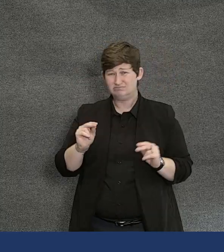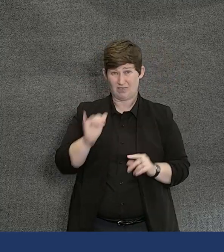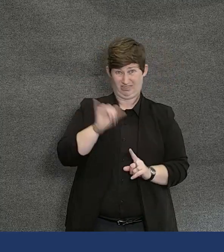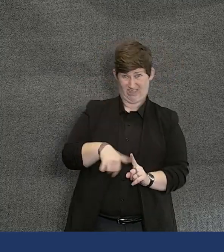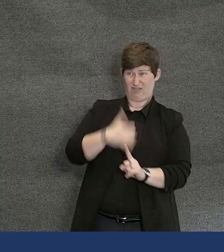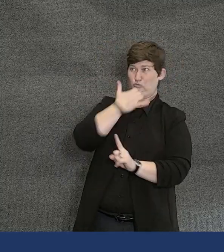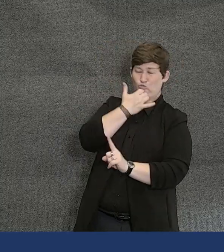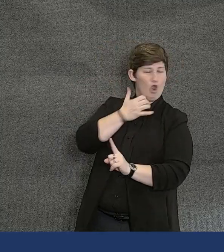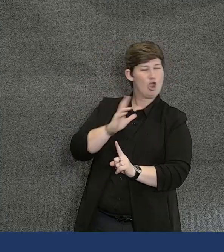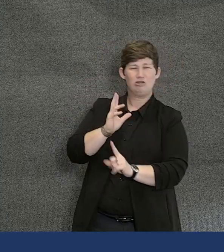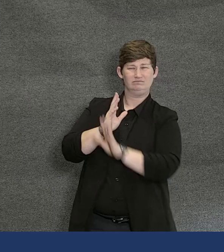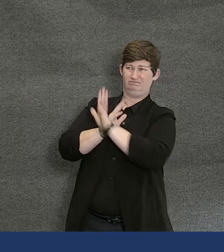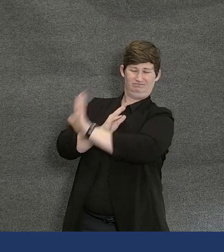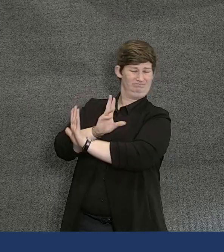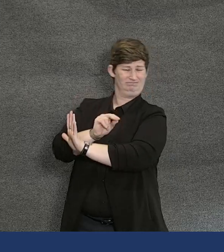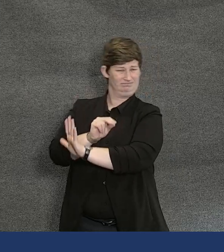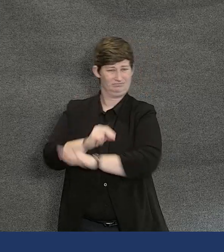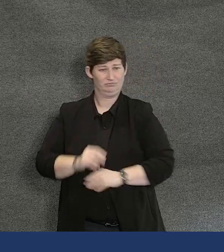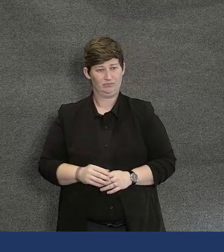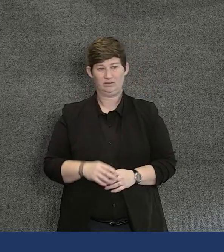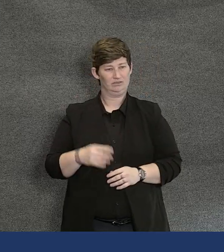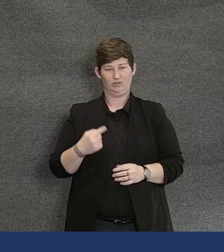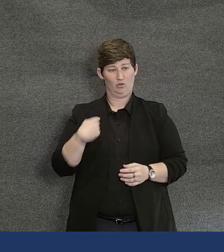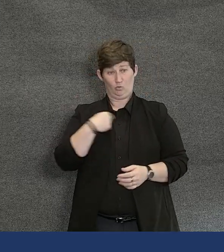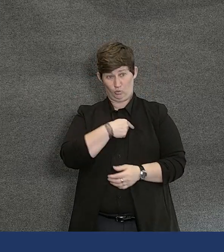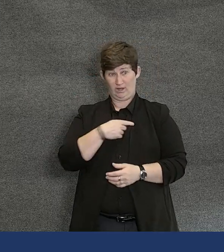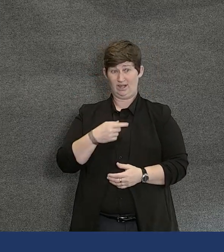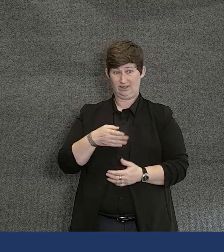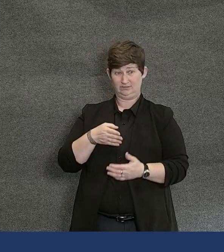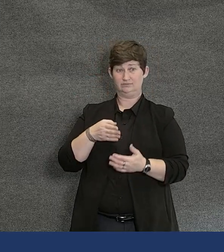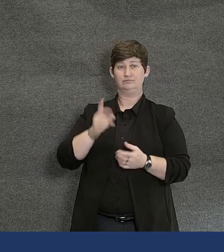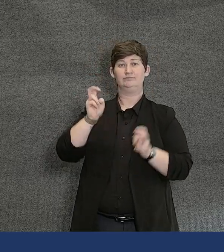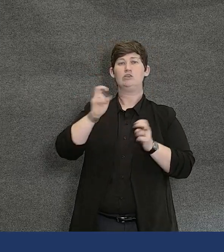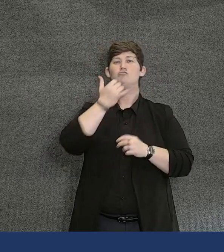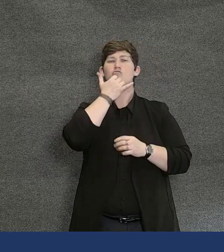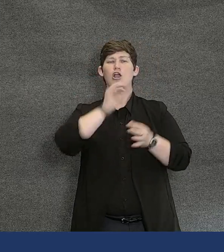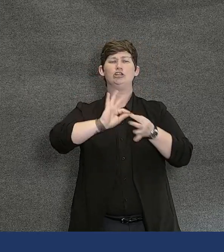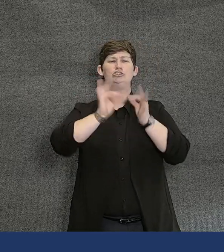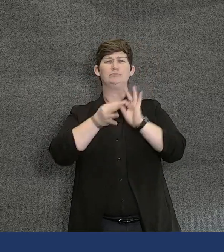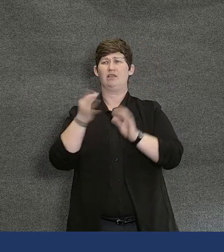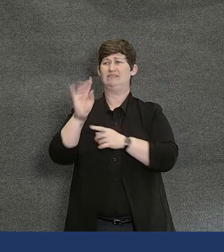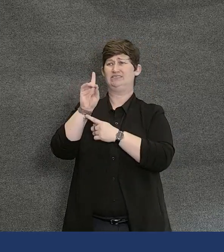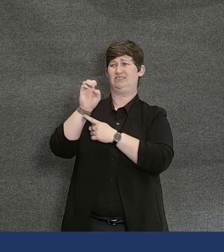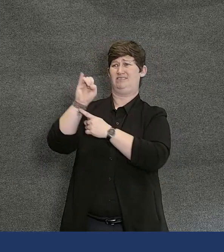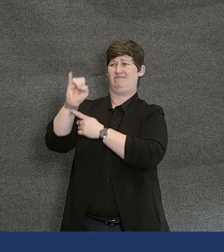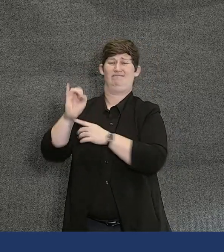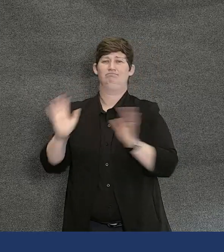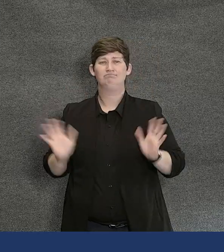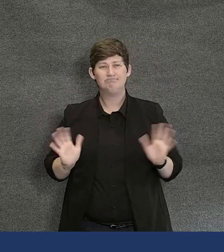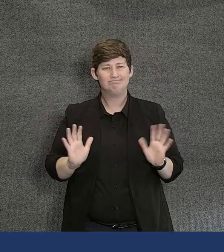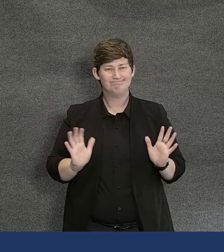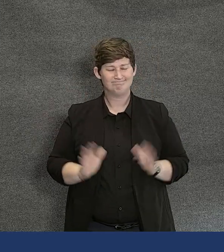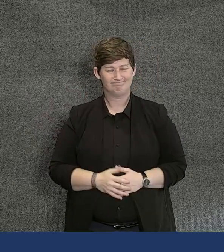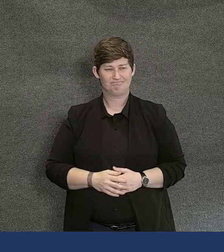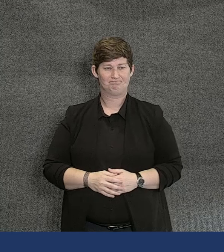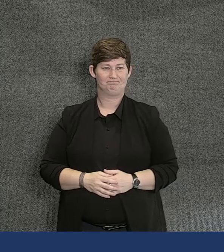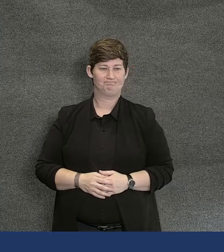to that wrong interpretation. And so let me just walk through it for a second.